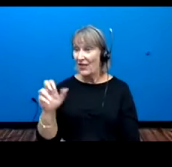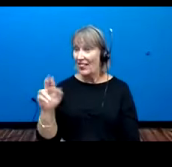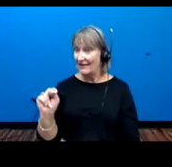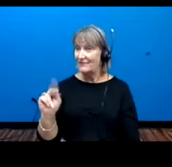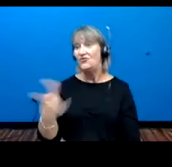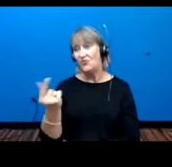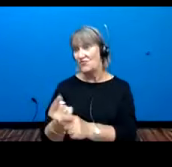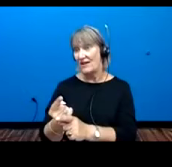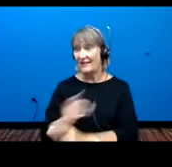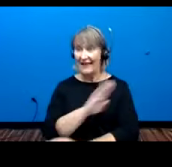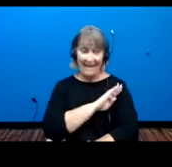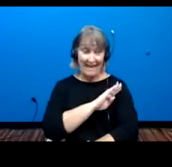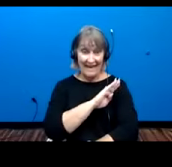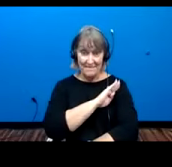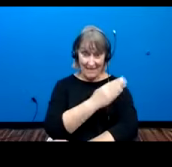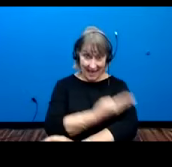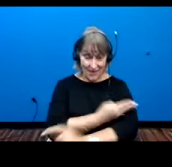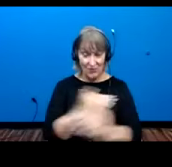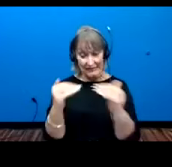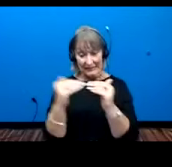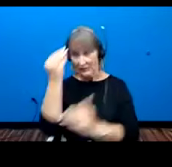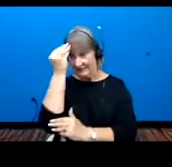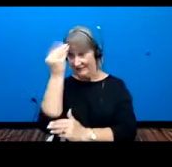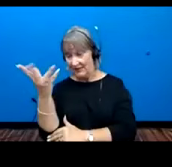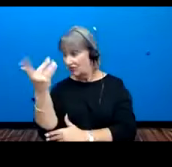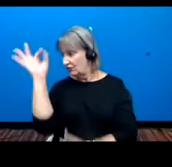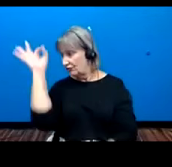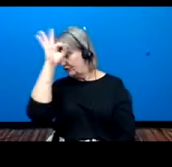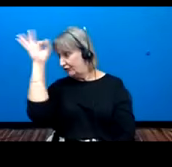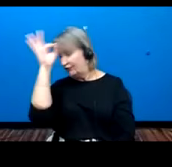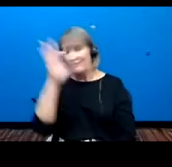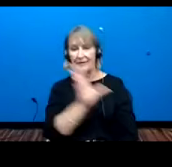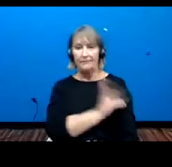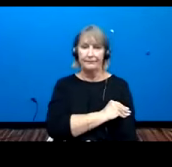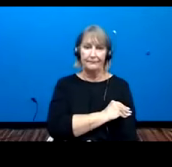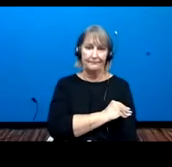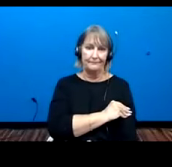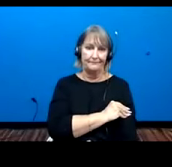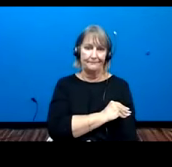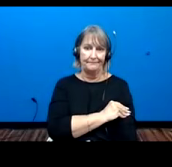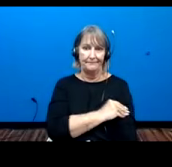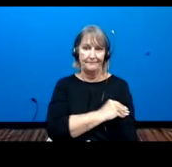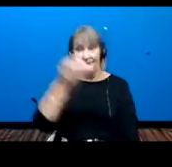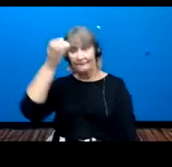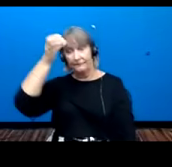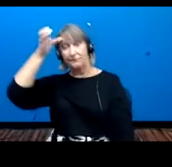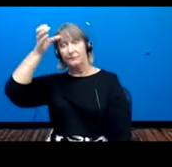and that's the best thing that we can do for the folks that we serve in our communities. Carolyn: Absolutely.